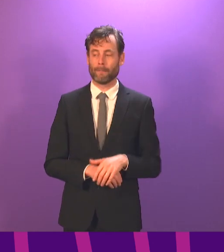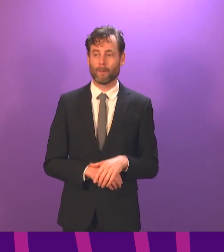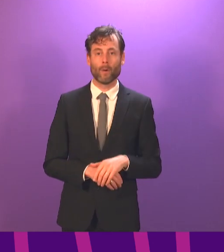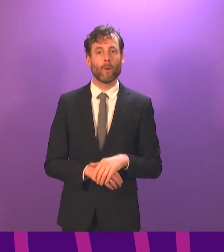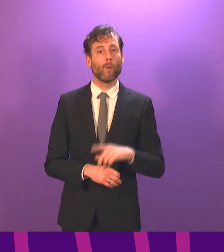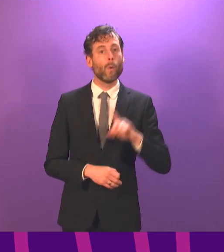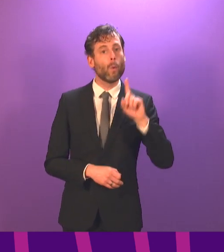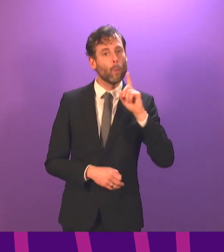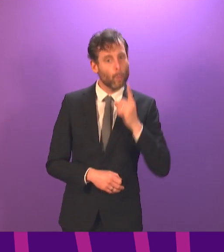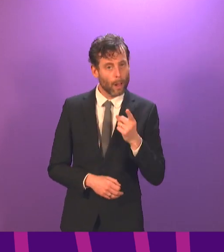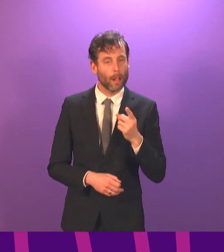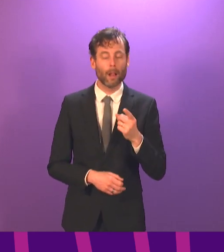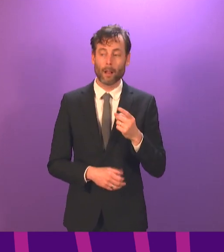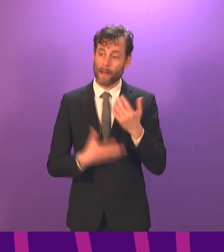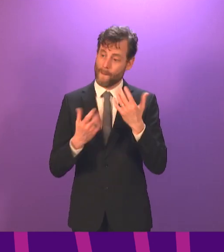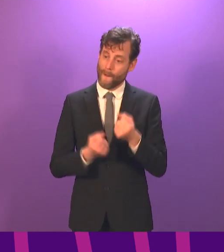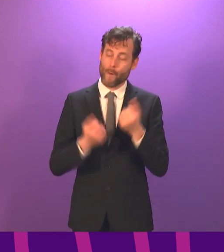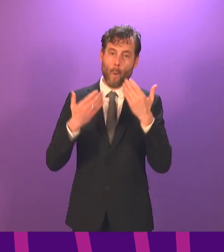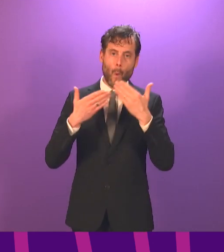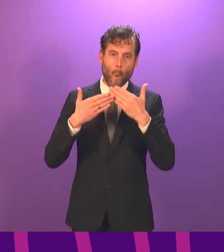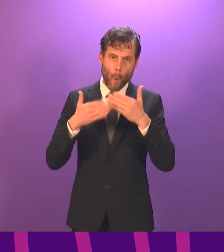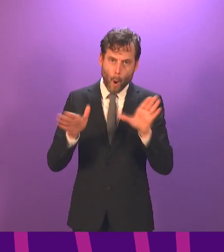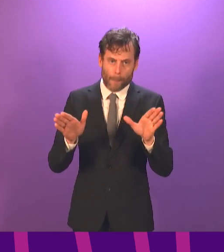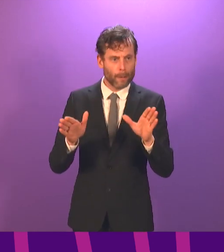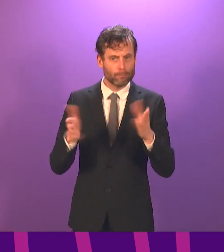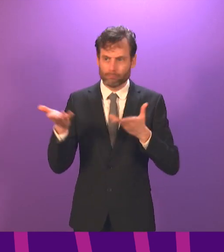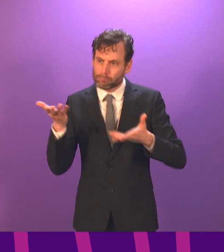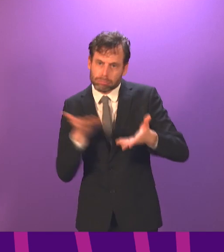be an open and transparent assessment of any issues that have arisen in by-elections? Will